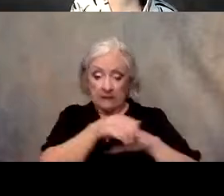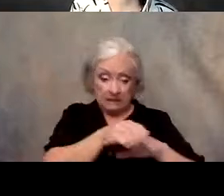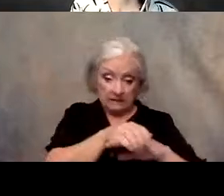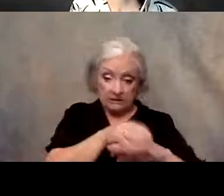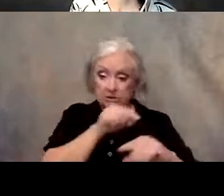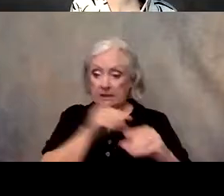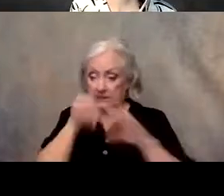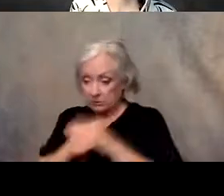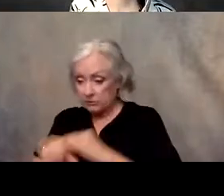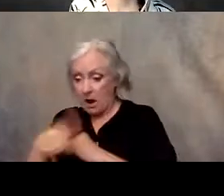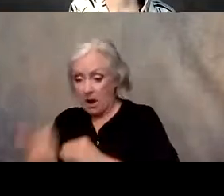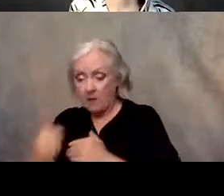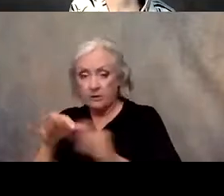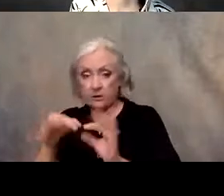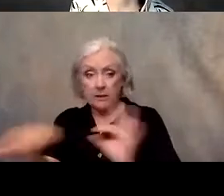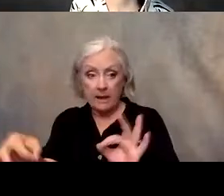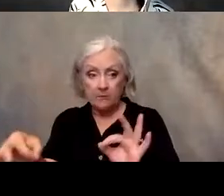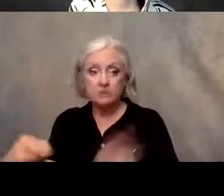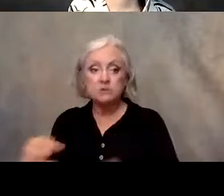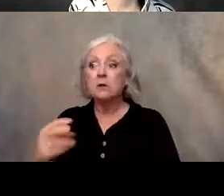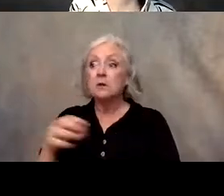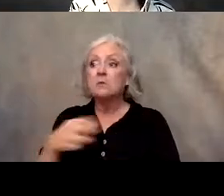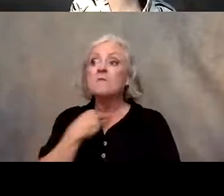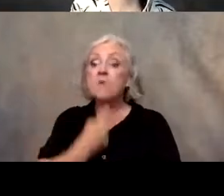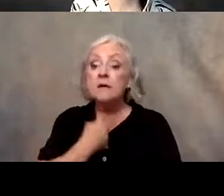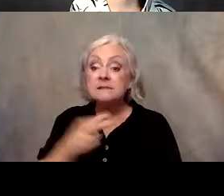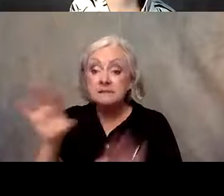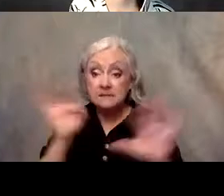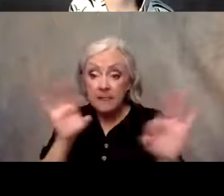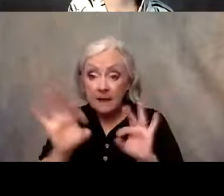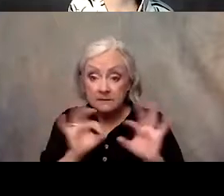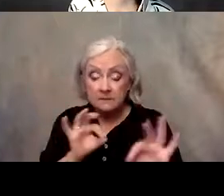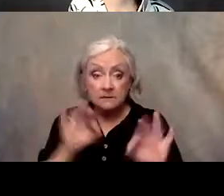the voices selected to perform the work, the number of voices needed, as well